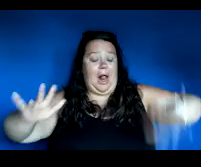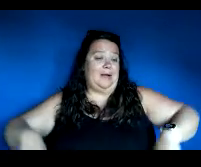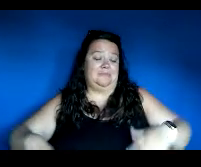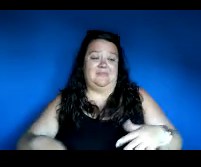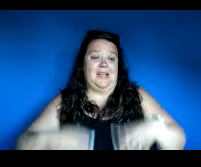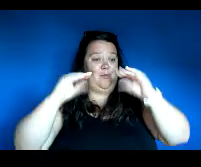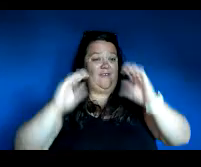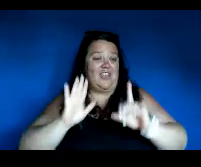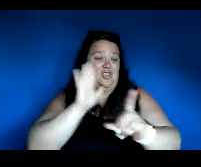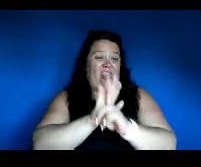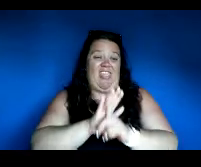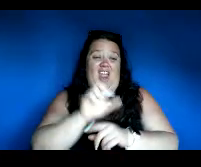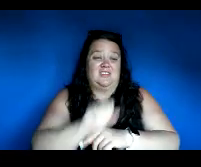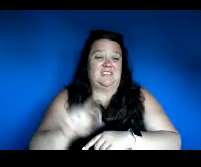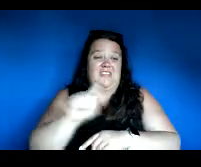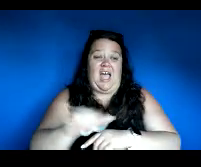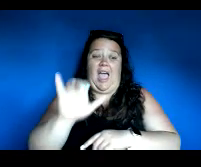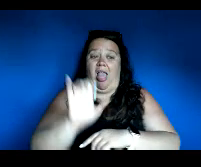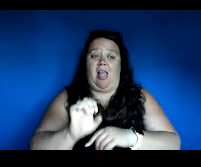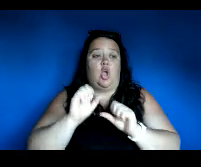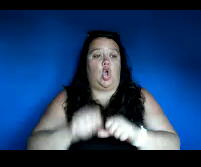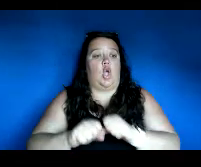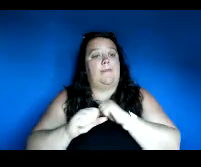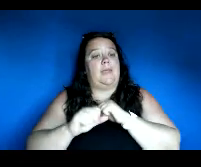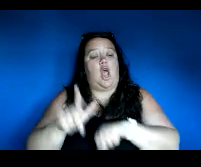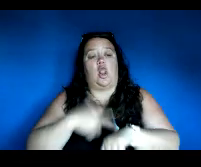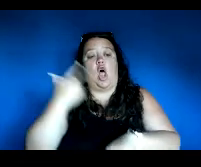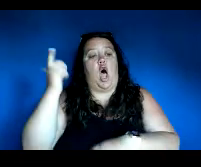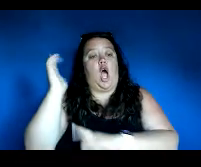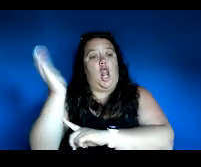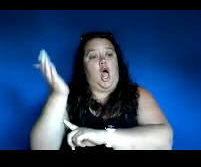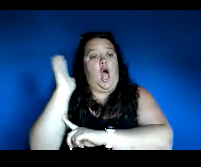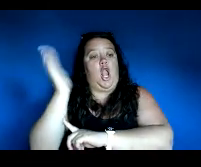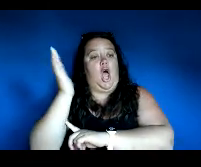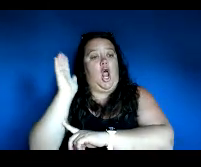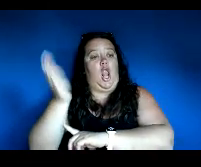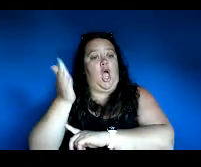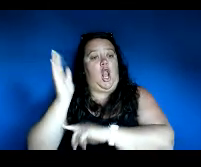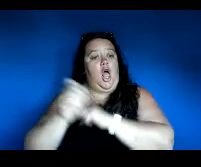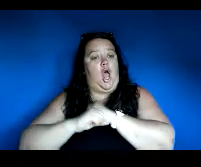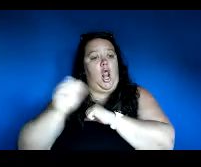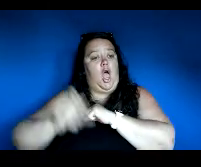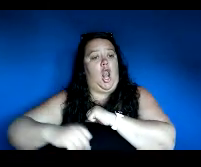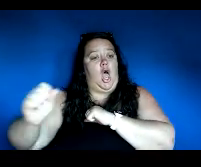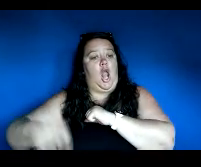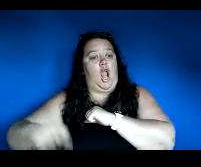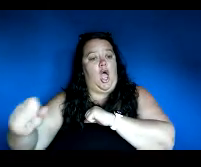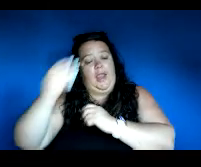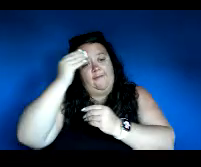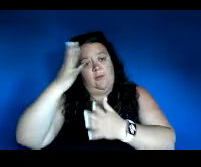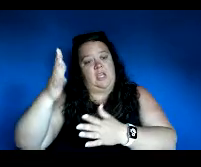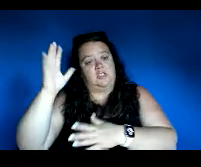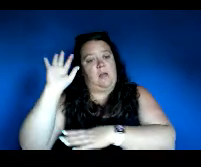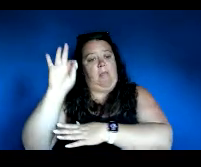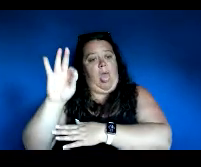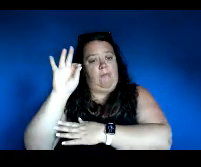You know, there can be, you know, sort of just long lectures, where the teacher's just gonna present the information, and the students are gonna absorb it.